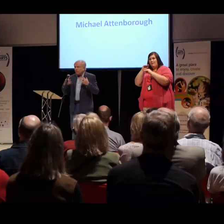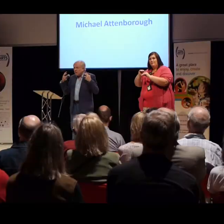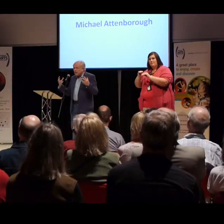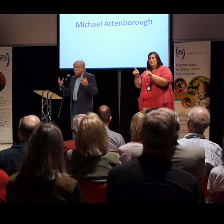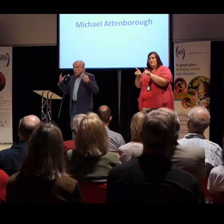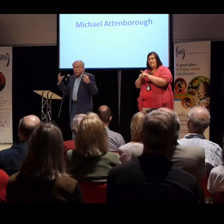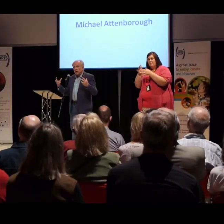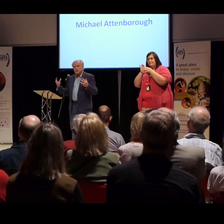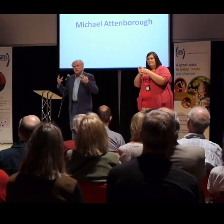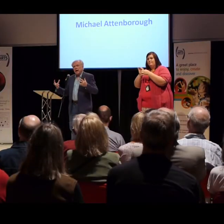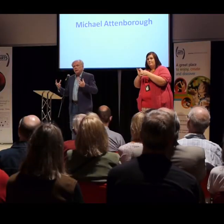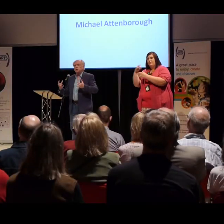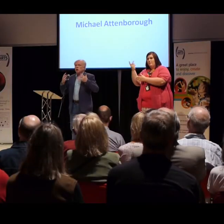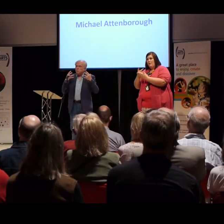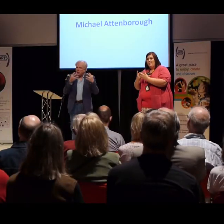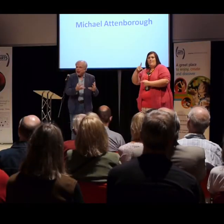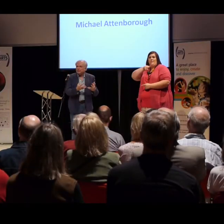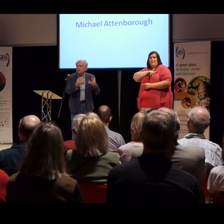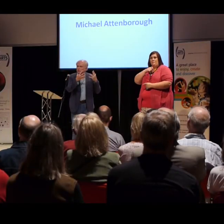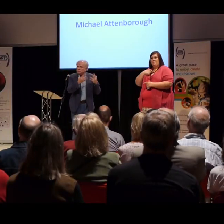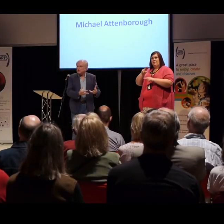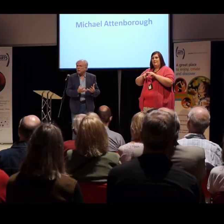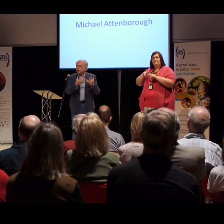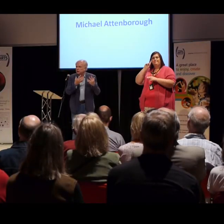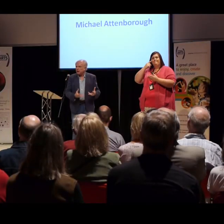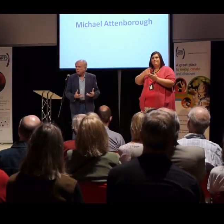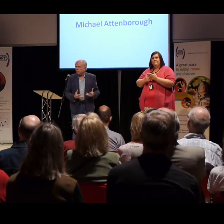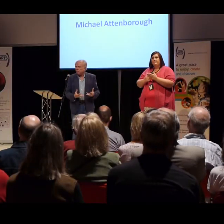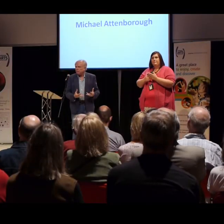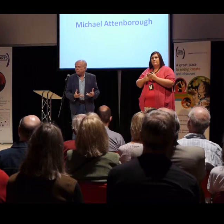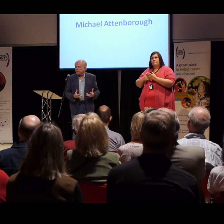And that's what led Dad to go back to the town that he came from